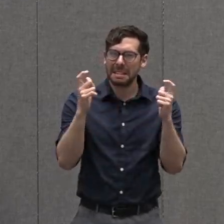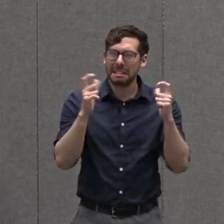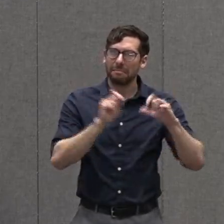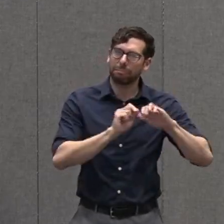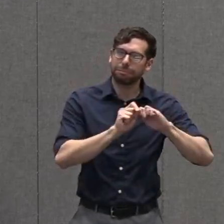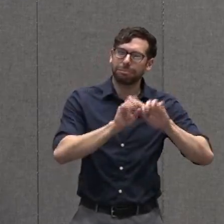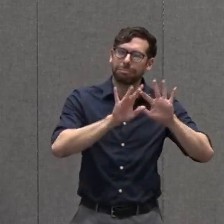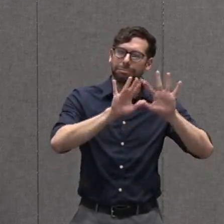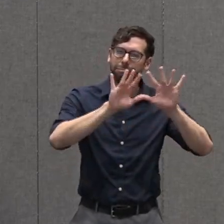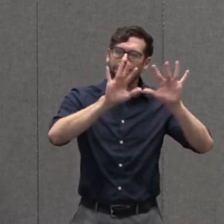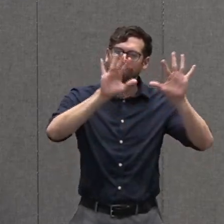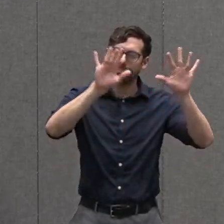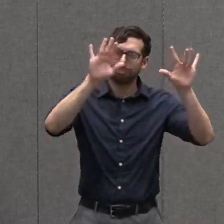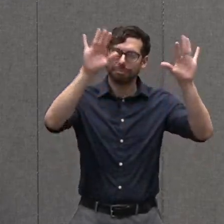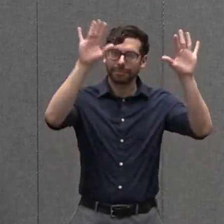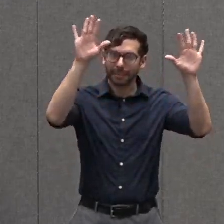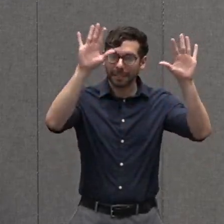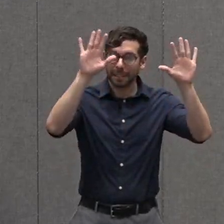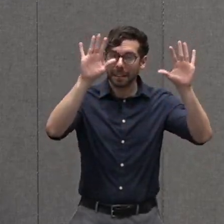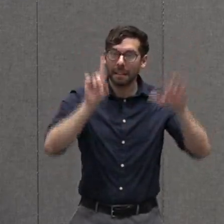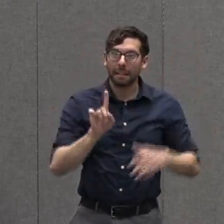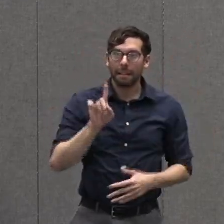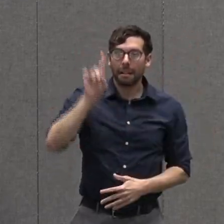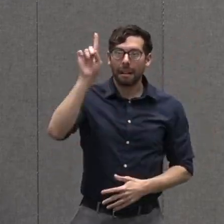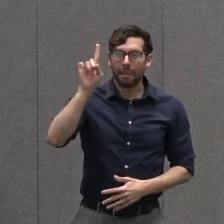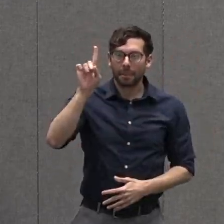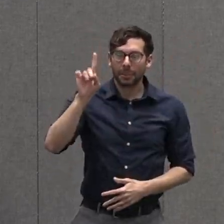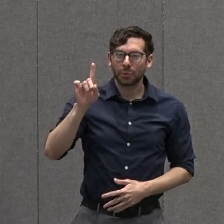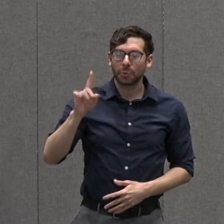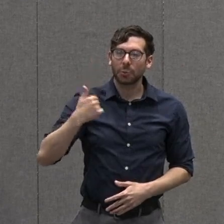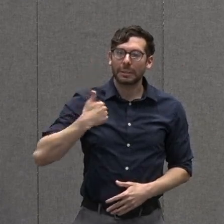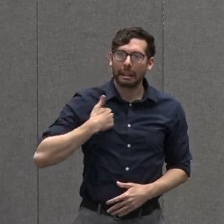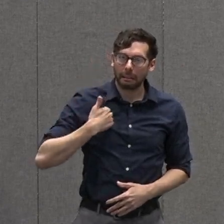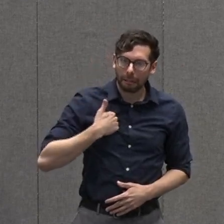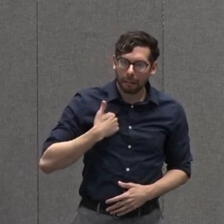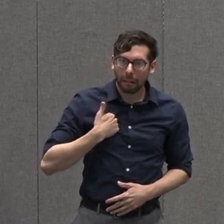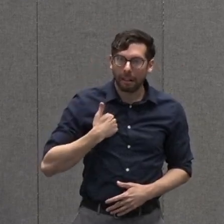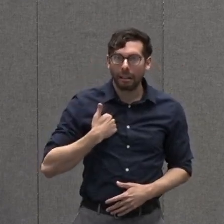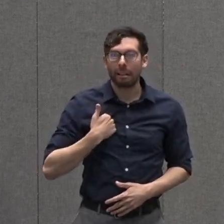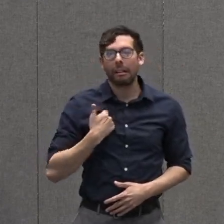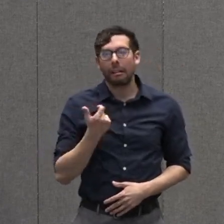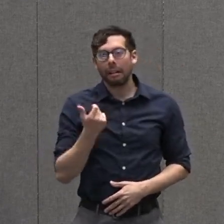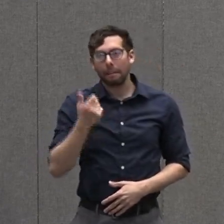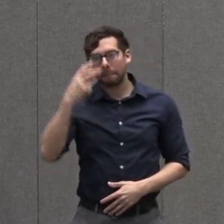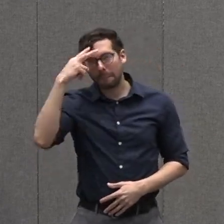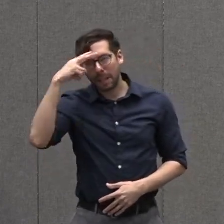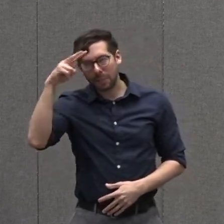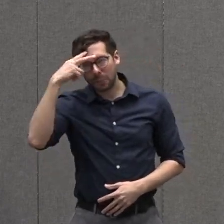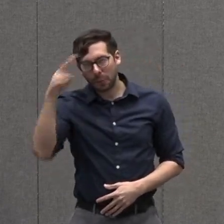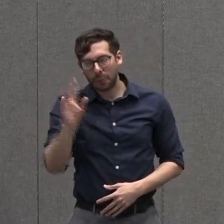Yeah, oh what a beautiful snake. This snake can be found almost anywhere in New Mexico.